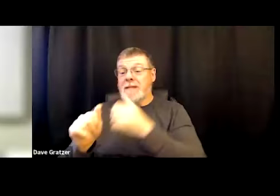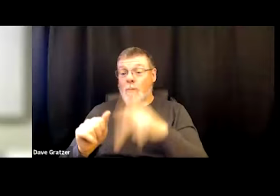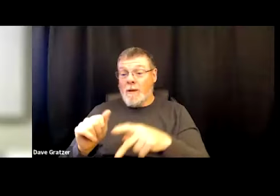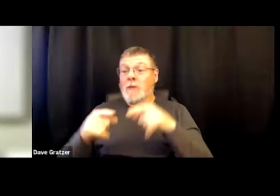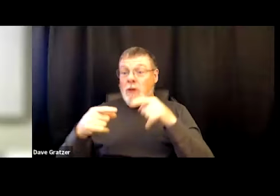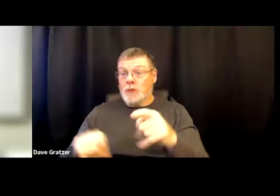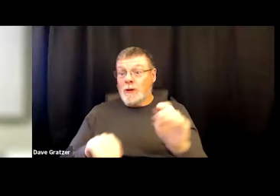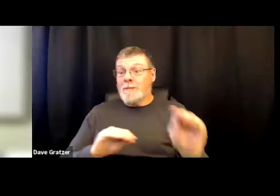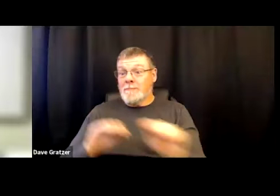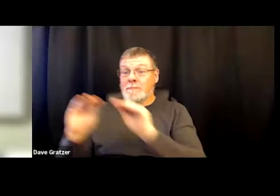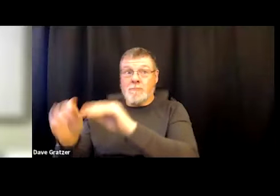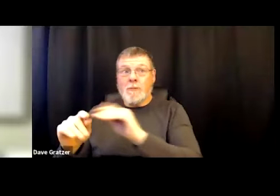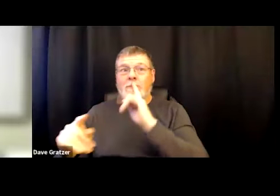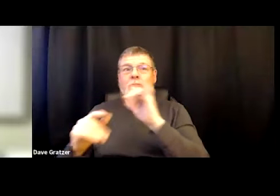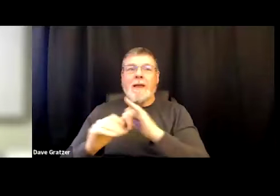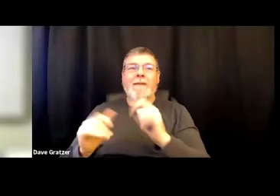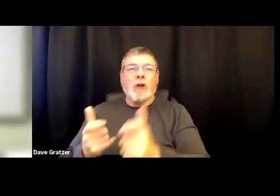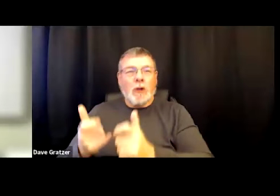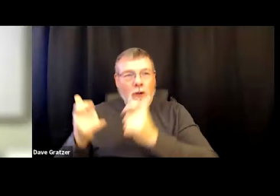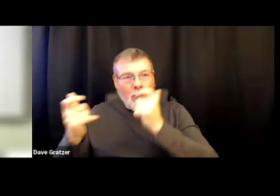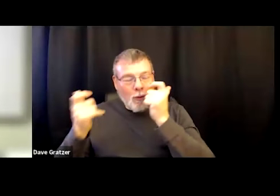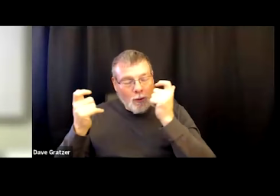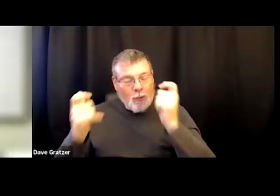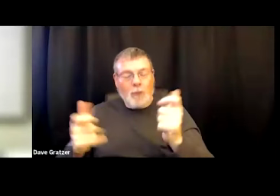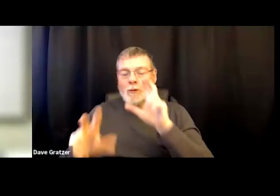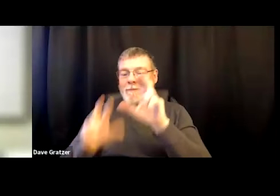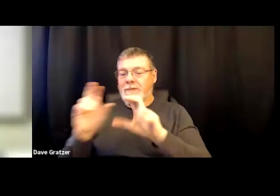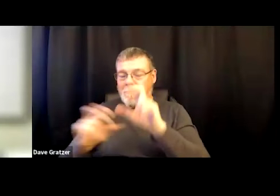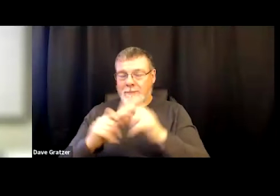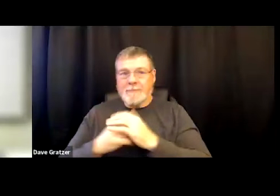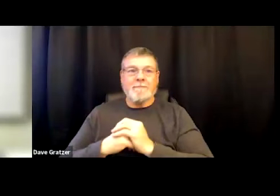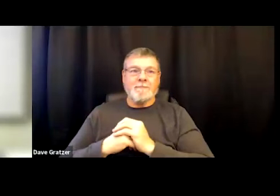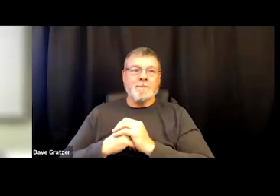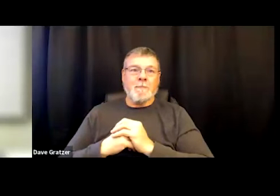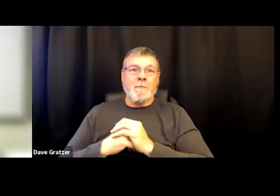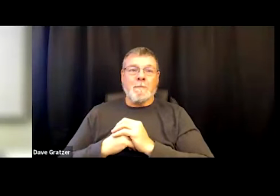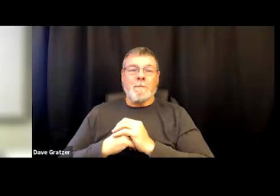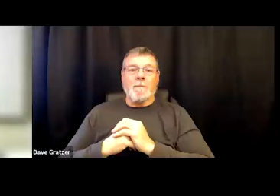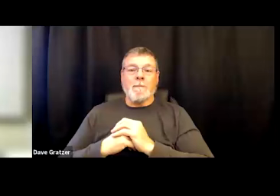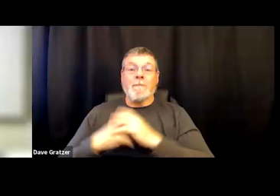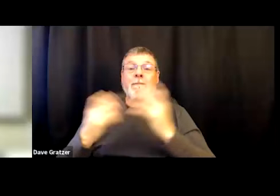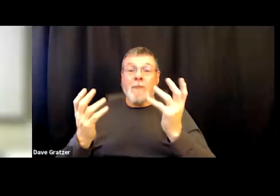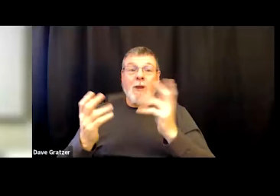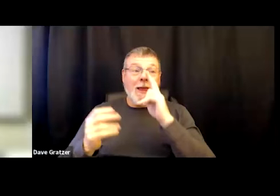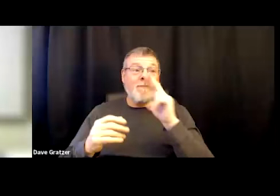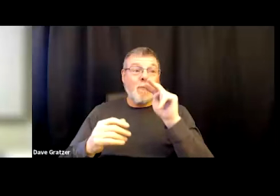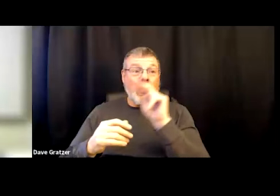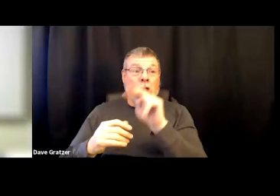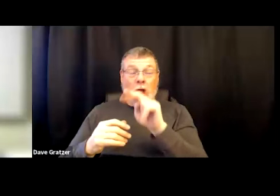provide a huge economic return for the investment. So if we look at incarceration